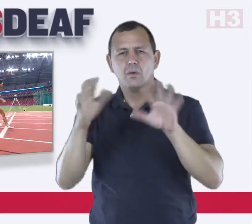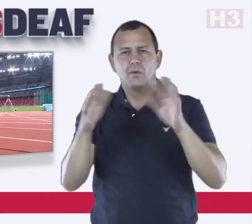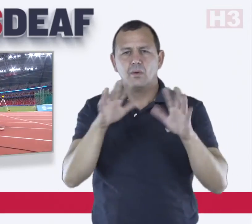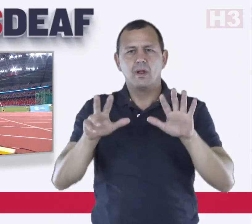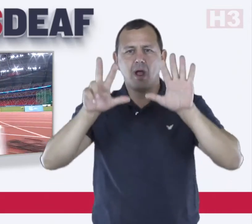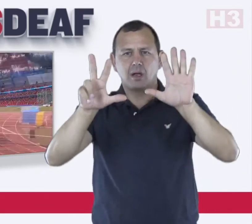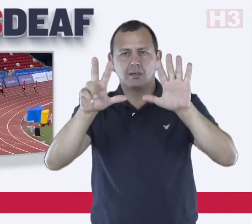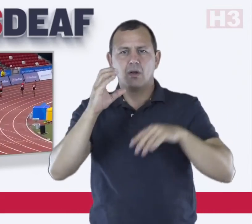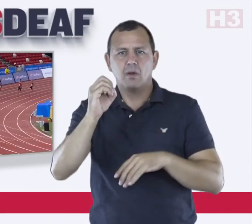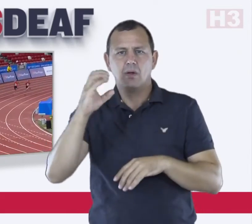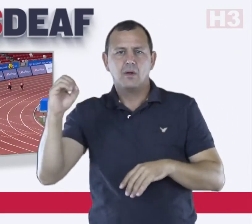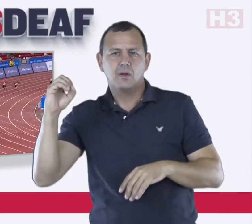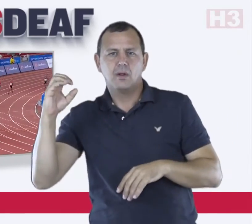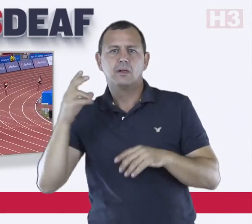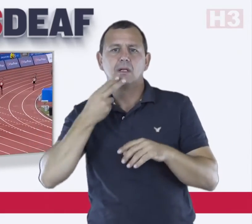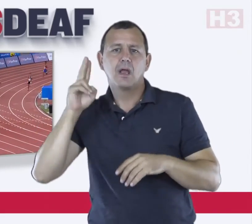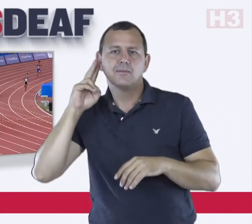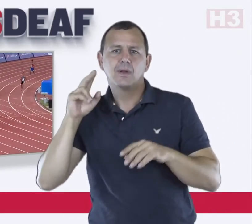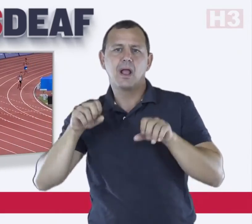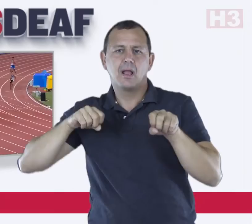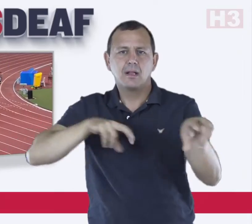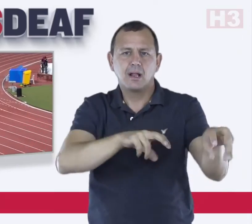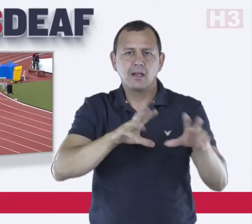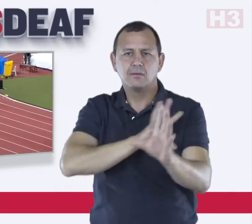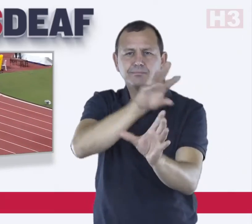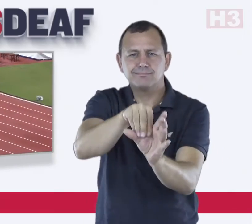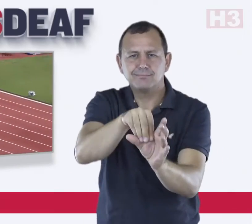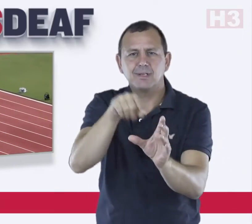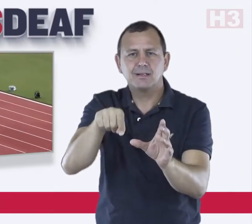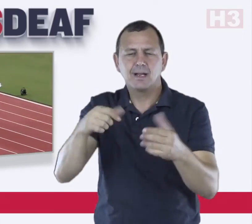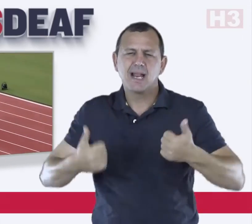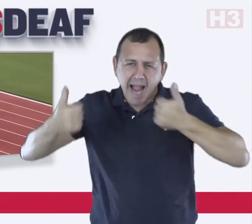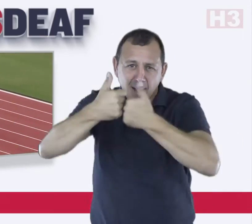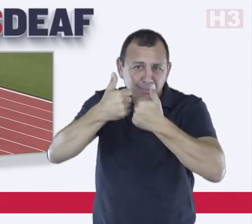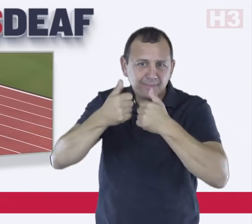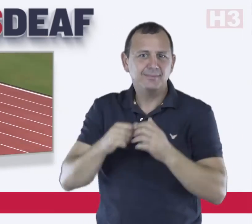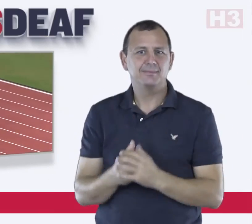At least 800 deaf athletes participated in the event.